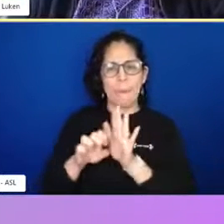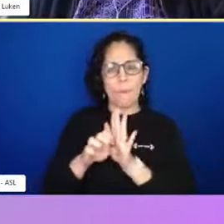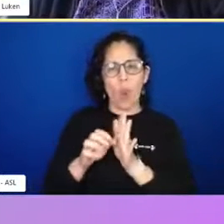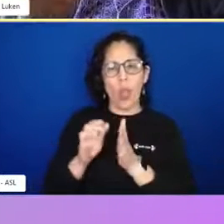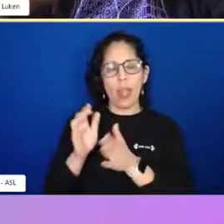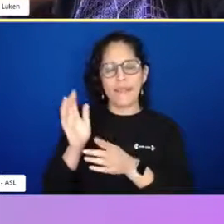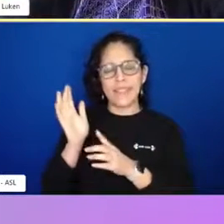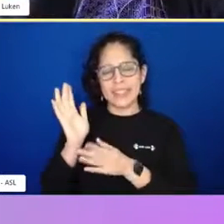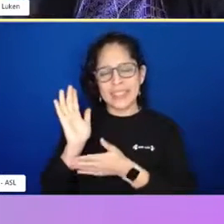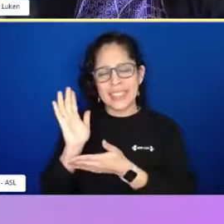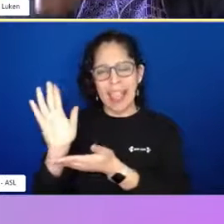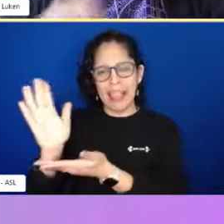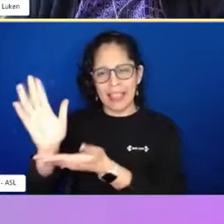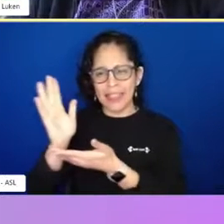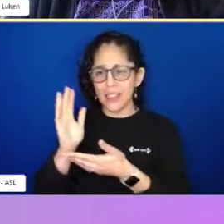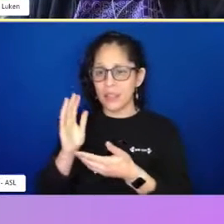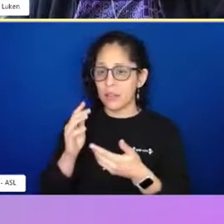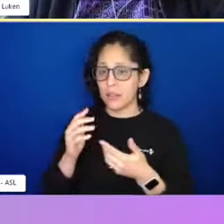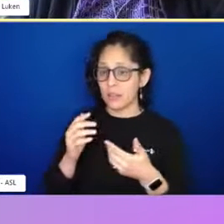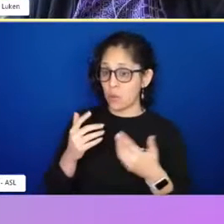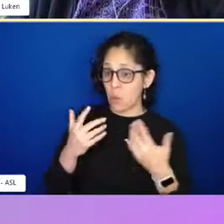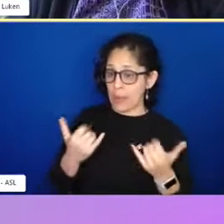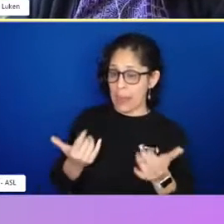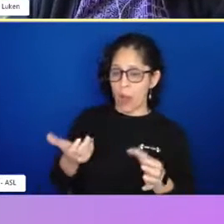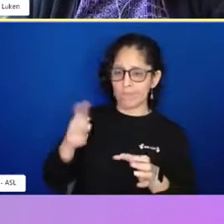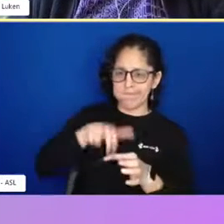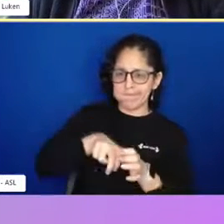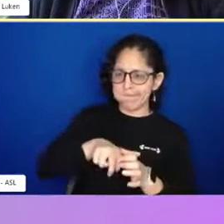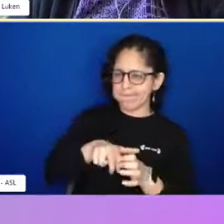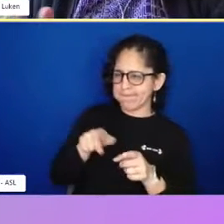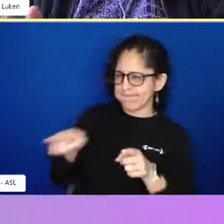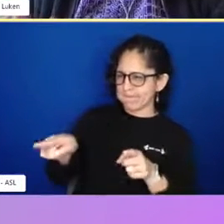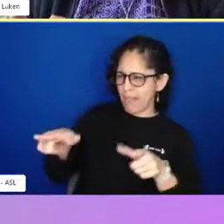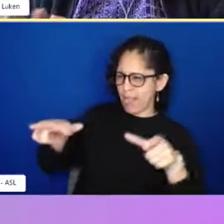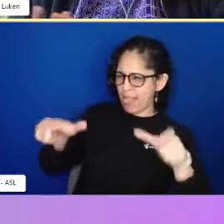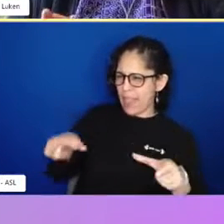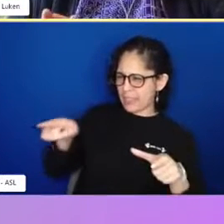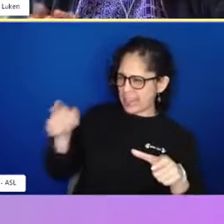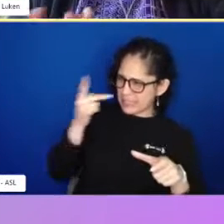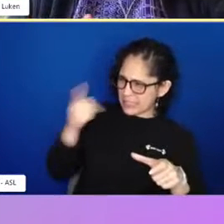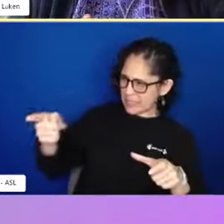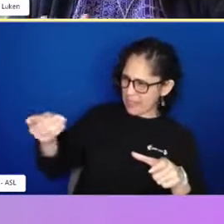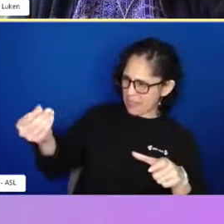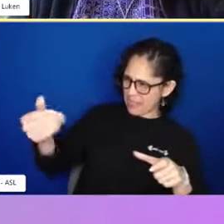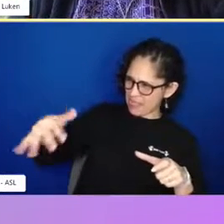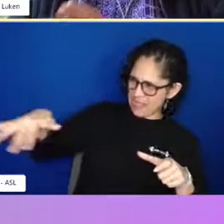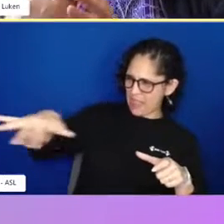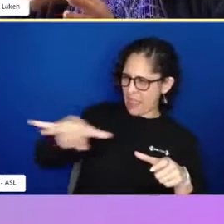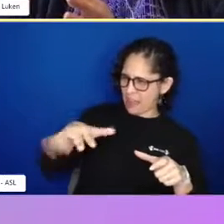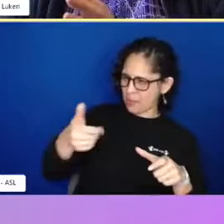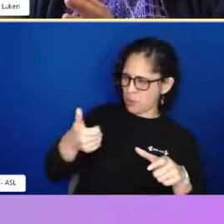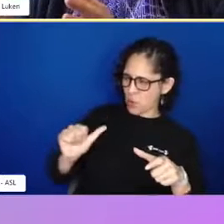program now? We can use this to an example of sailing, you're trying to get across the lake, you see the horizon